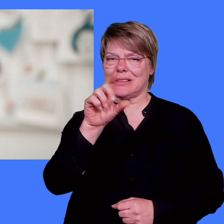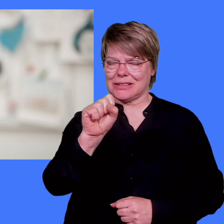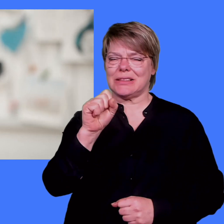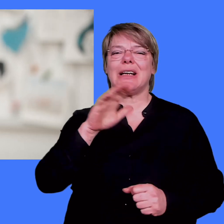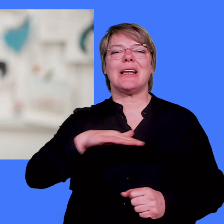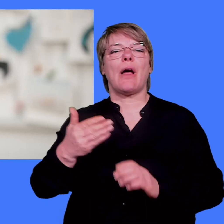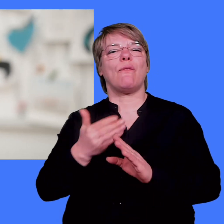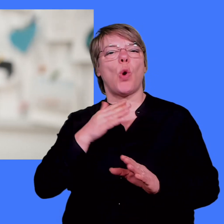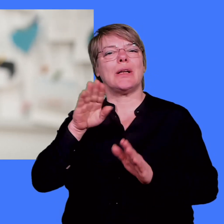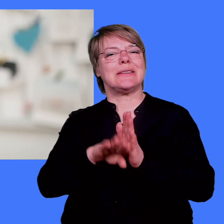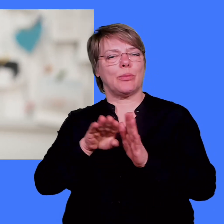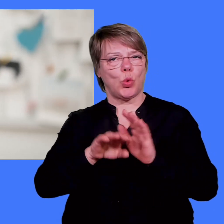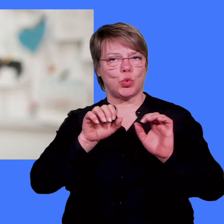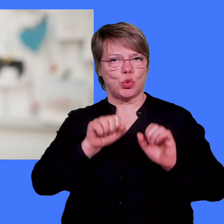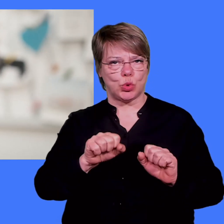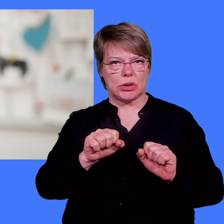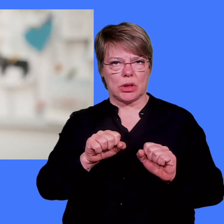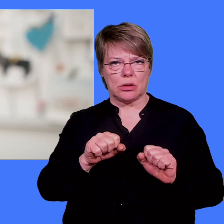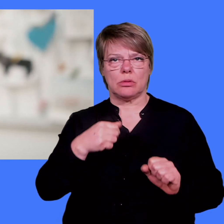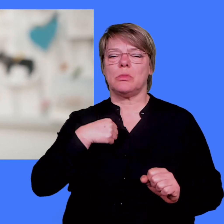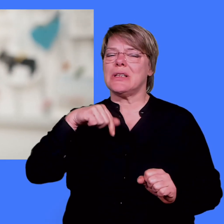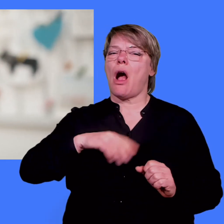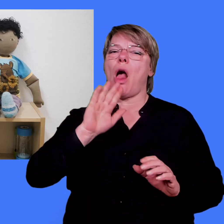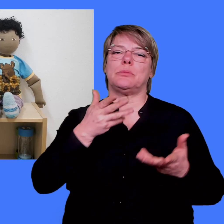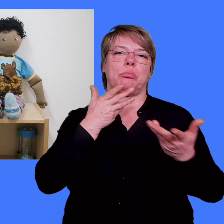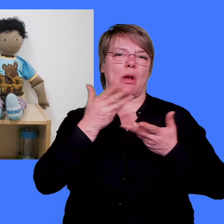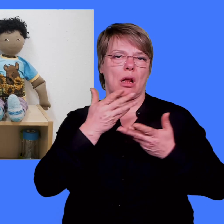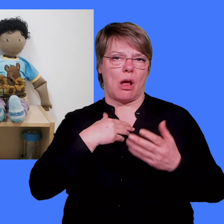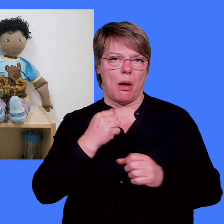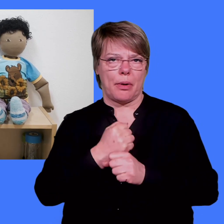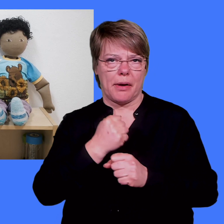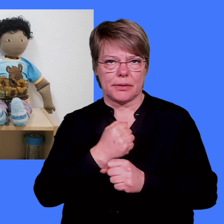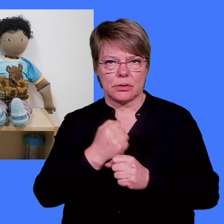People who have black children come often to us seeking advice